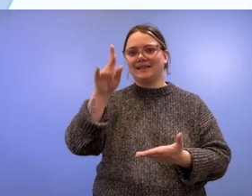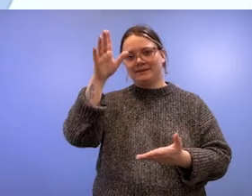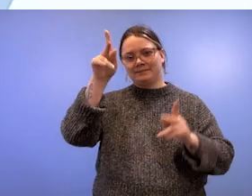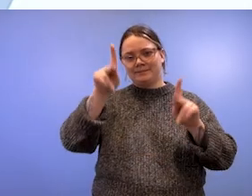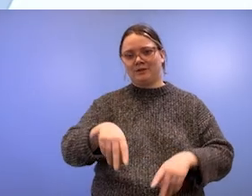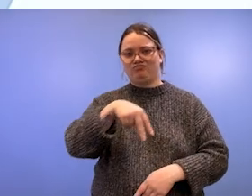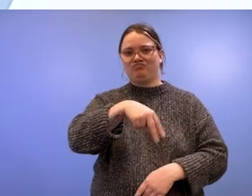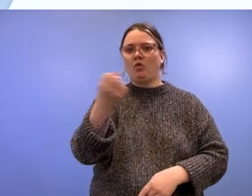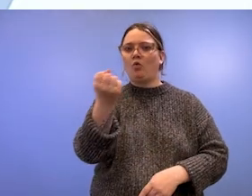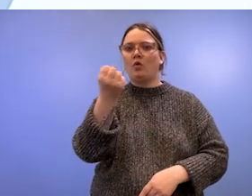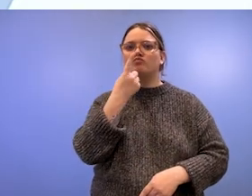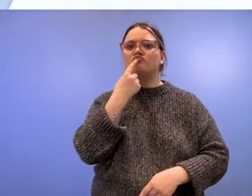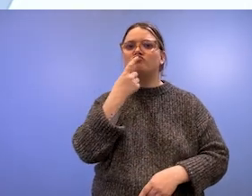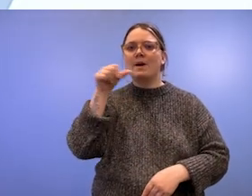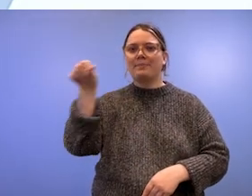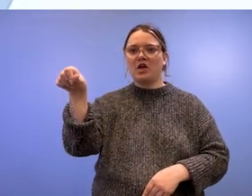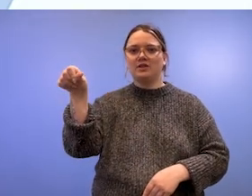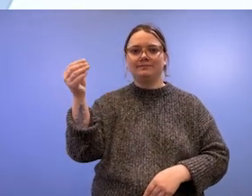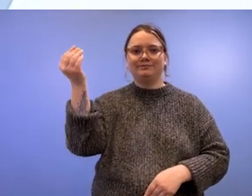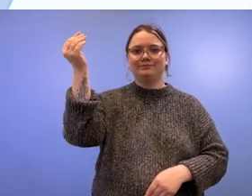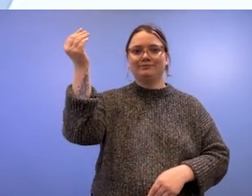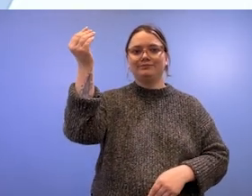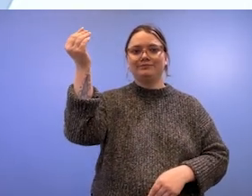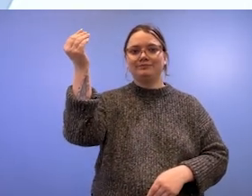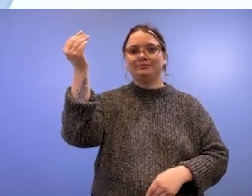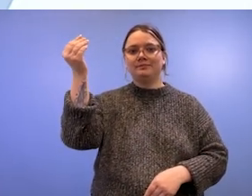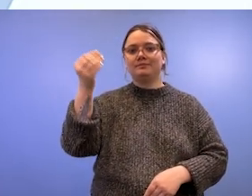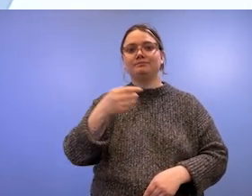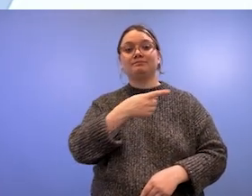which represents their disability. In this case this person. This image is of a person with.